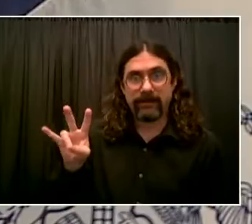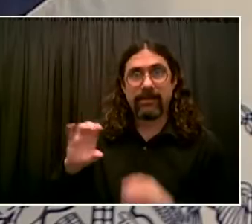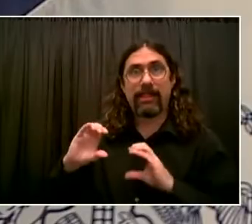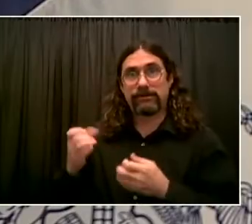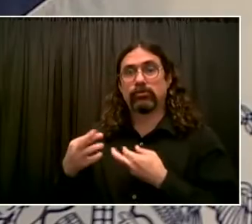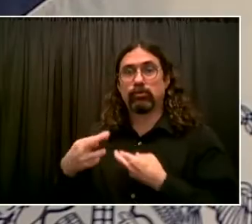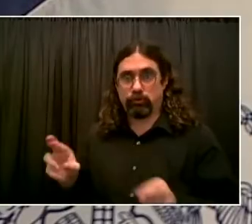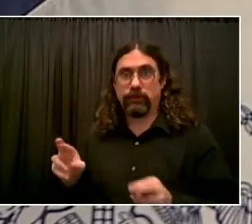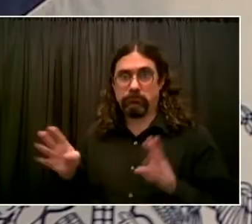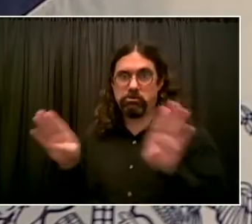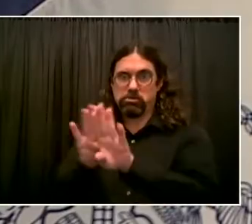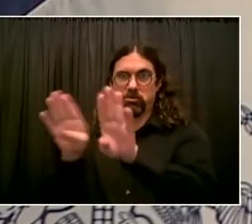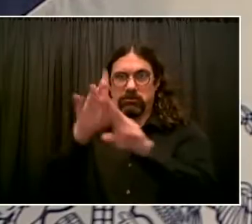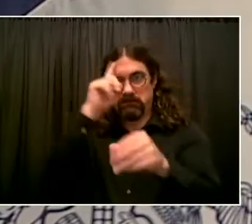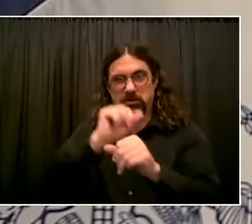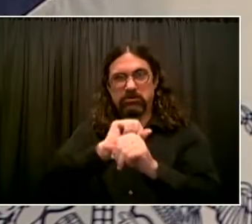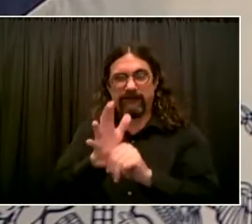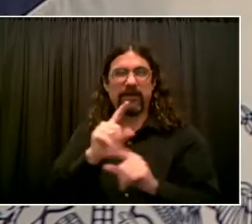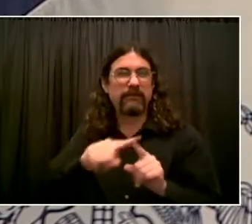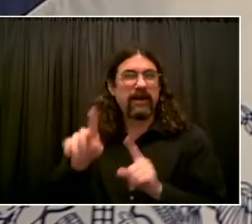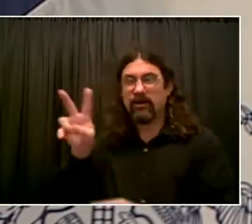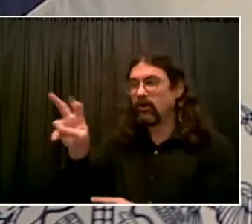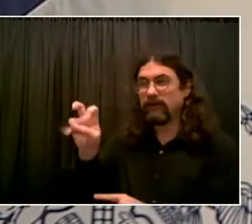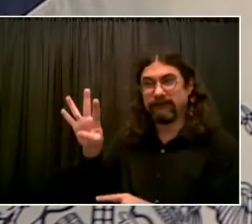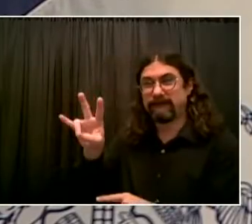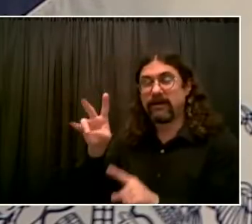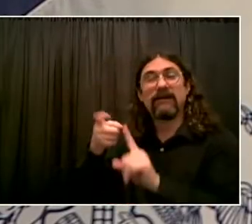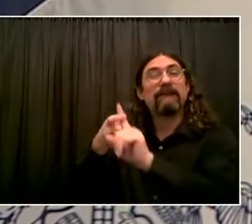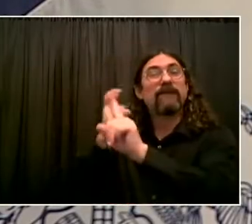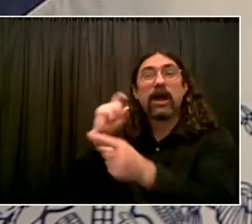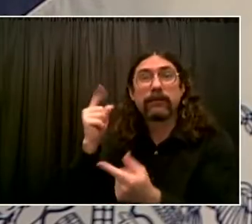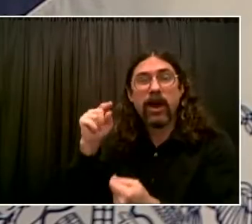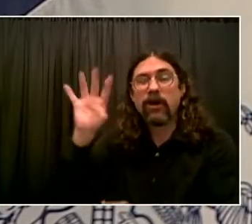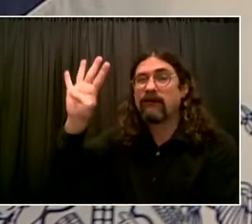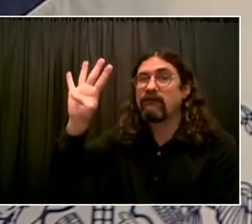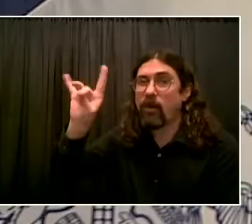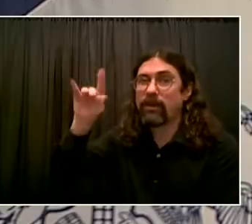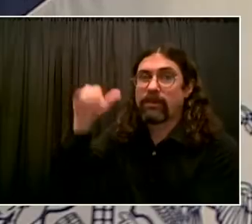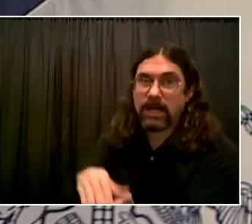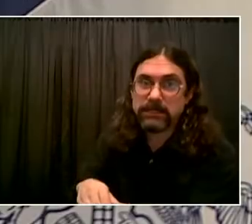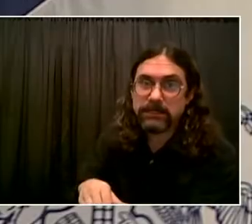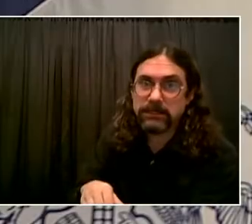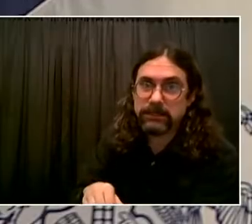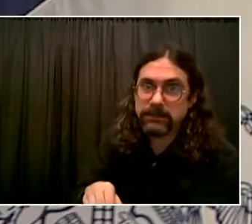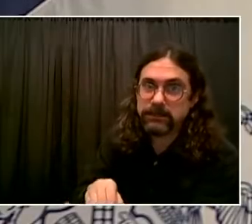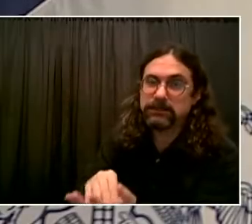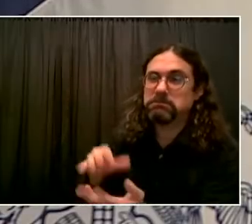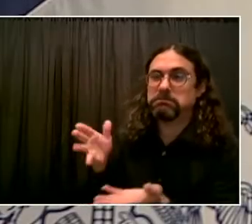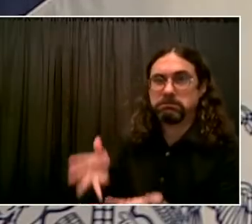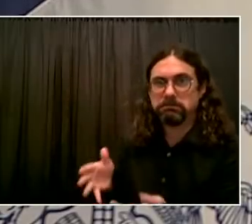OSCLUESR, THE NUMBER I HAVE AS OF LATE YESTERDAY, 227 CLASSROOM CLOSURES, THAT IS AGAINST 48,000 CLASSROOMS AND 65,000 SPACES, MANY OF WHICH ARE BEING USED AS CLASSROOMS